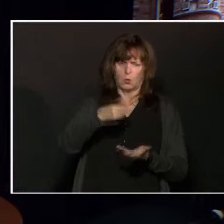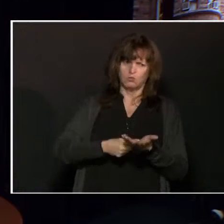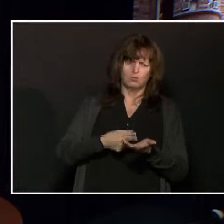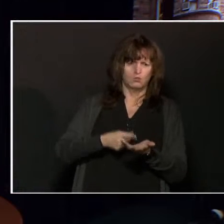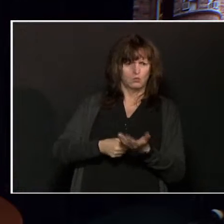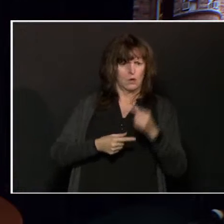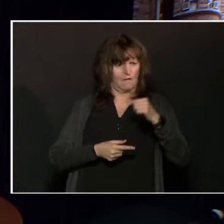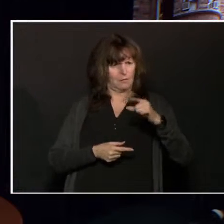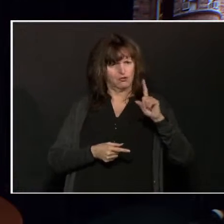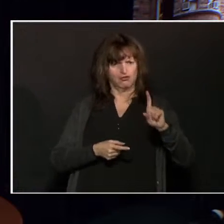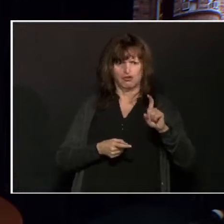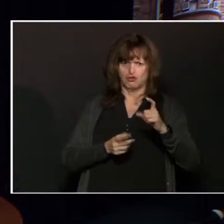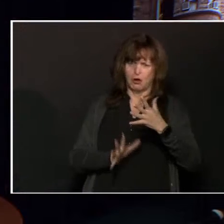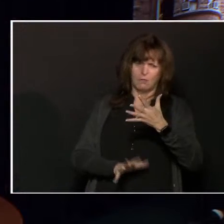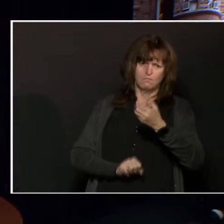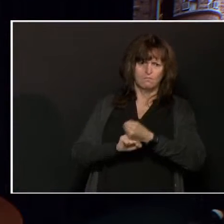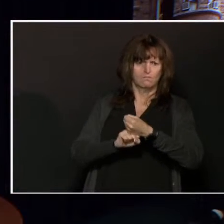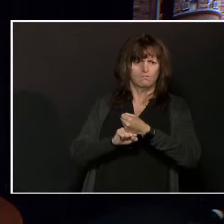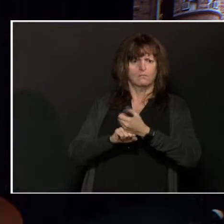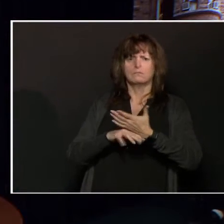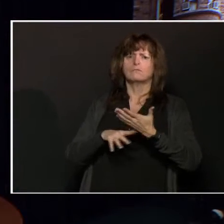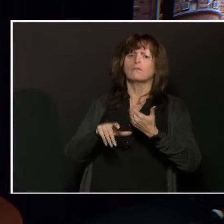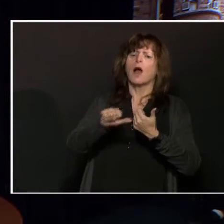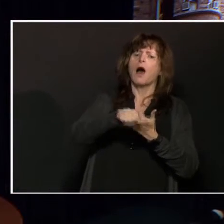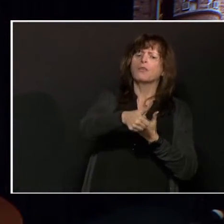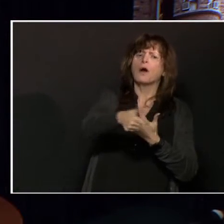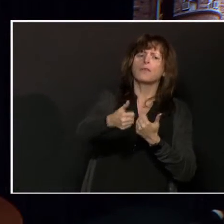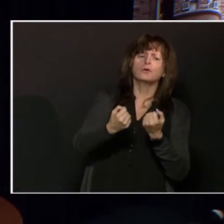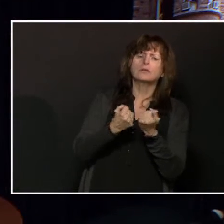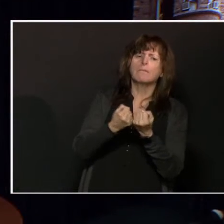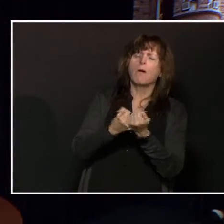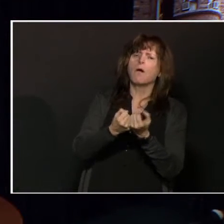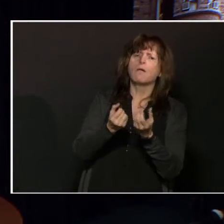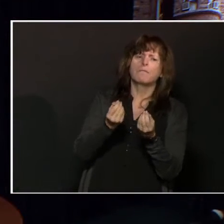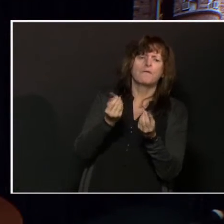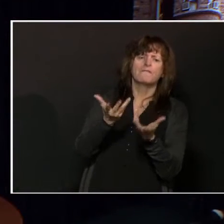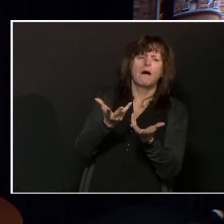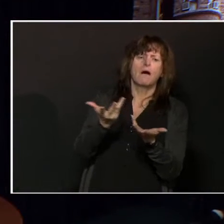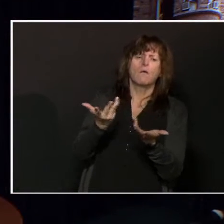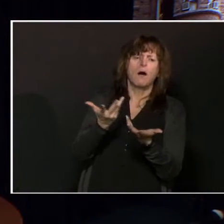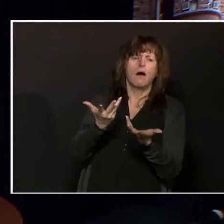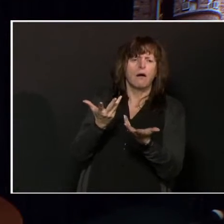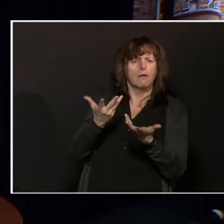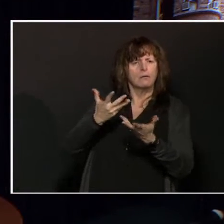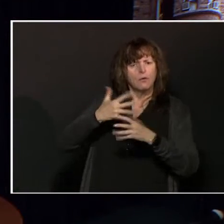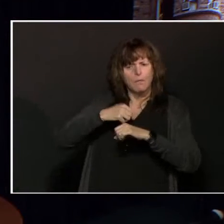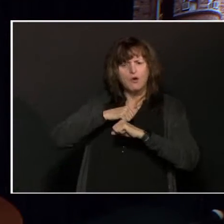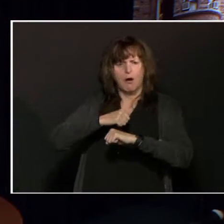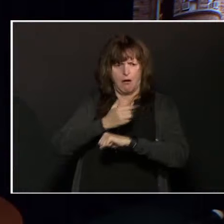ROD ROD ZACK AND COLLEAGUES THAT LOOKS AT THE ROD ROD ZACK AND COLLEAGUES THAT LOOKS AT THE DEATH LOOKS AT THE DEATH RATE AND HOSPITALIZATION HOSPITALIZATION IN THE FIRST WAVE HOSPITALIZATION IN THE FIRST WAVE COMPARED HOSPITALIZATION IN THE FIRST WAVE COMPARED TO